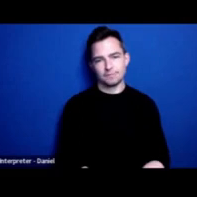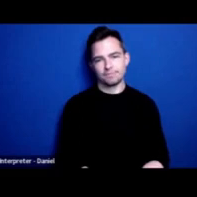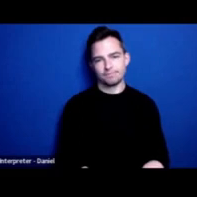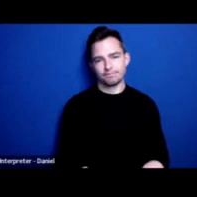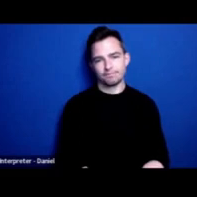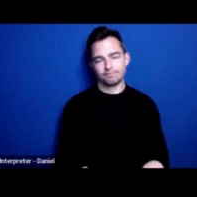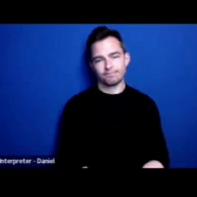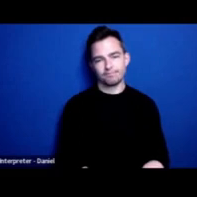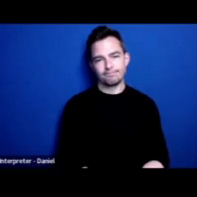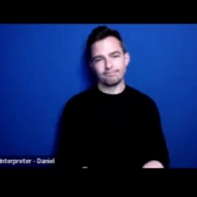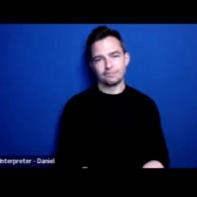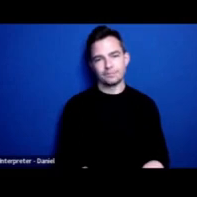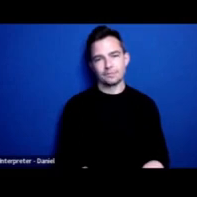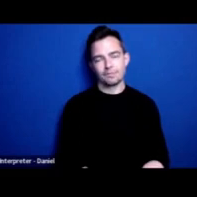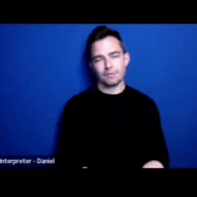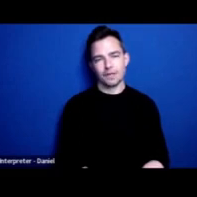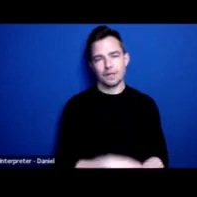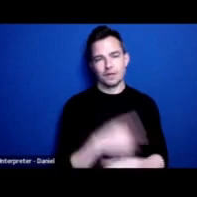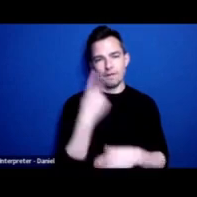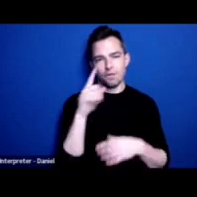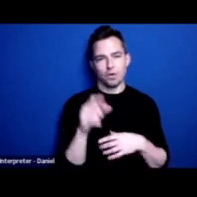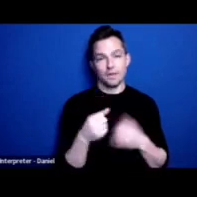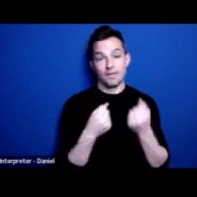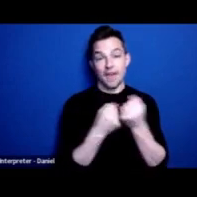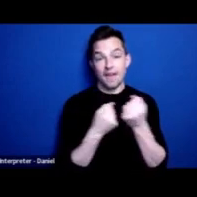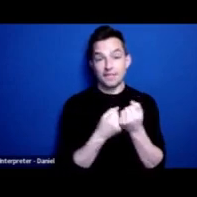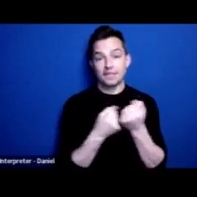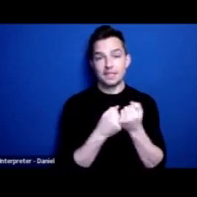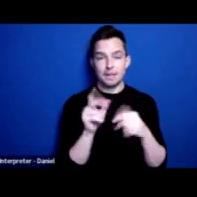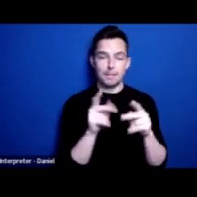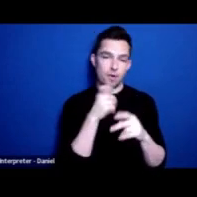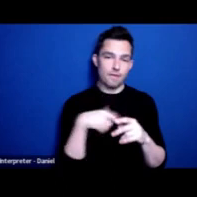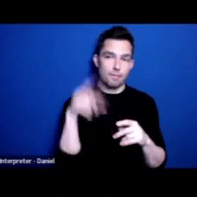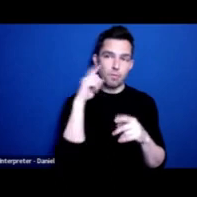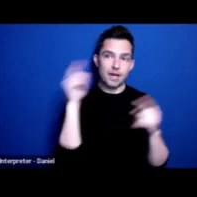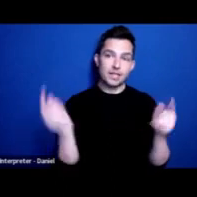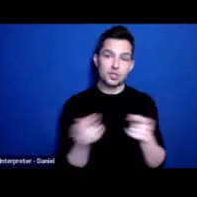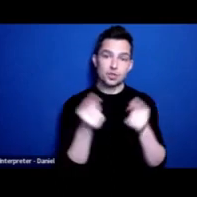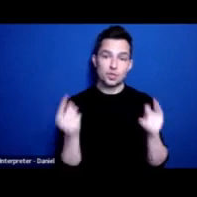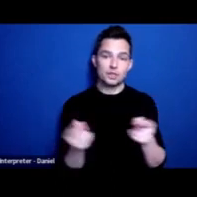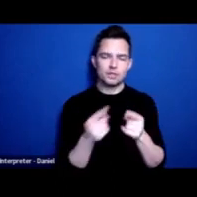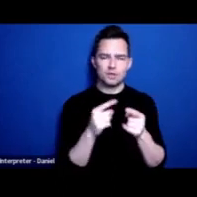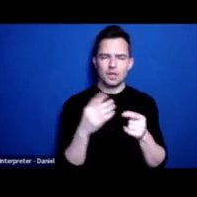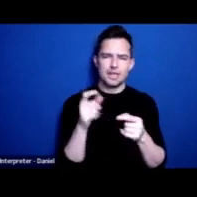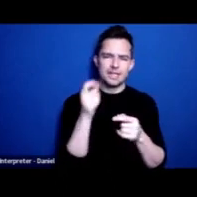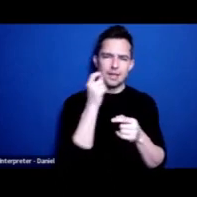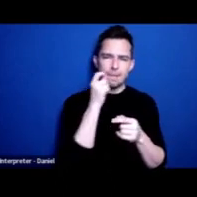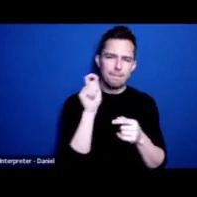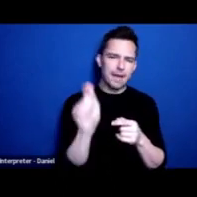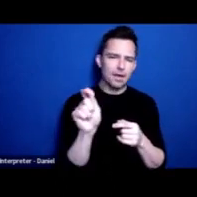advocacy of people with brain injuries, it's so imperative that we continue to mentor and